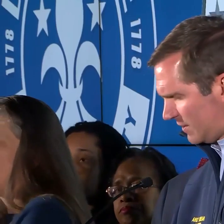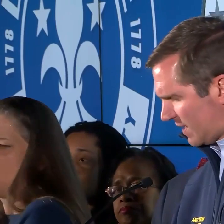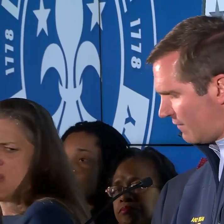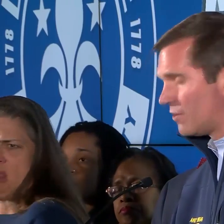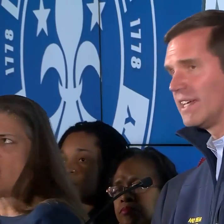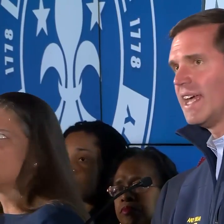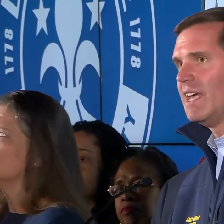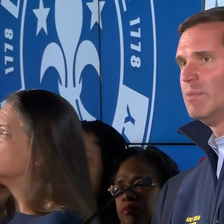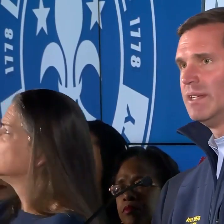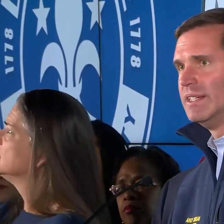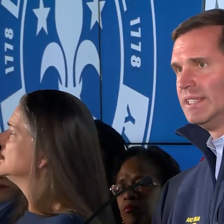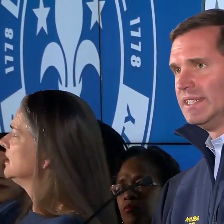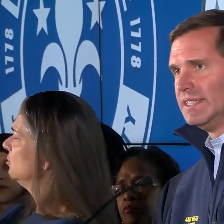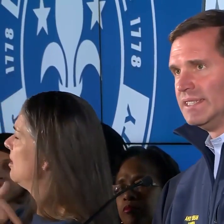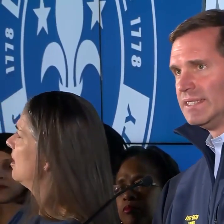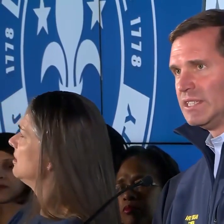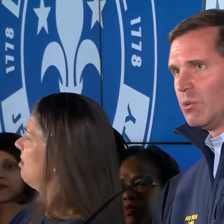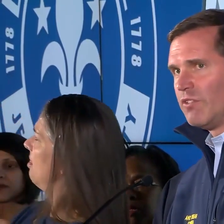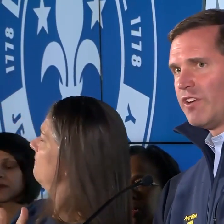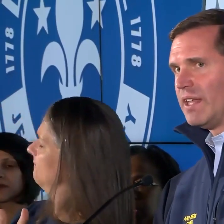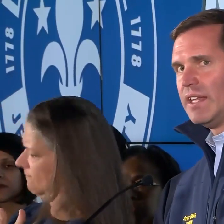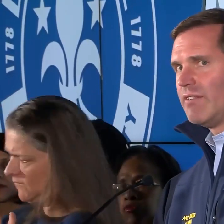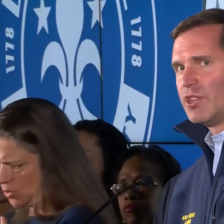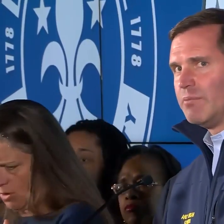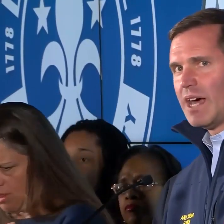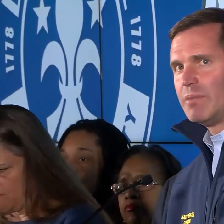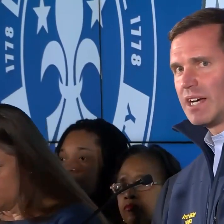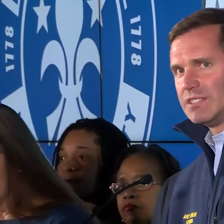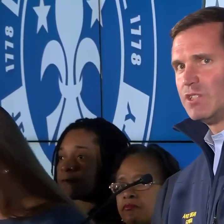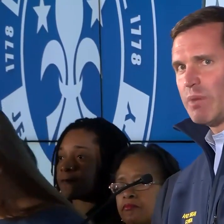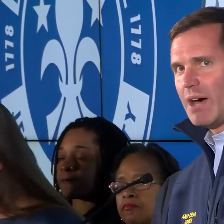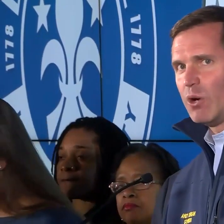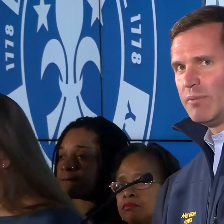savior that came, the world fell in love with him, not because of his power,